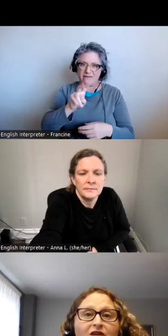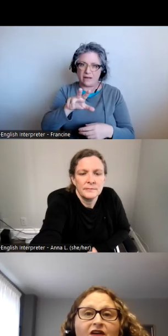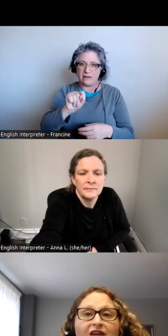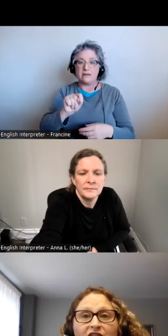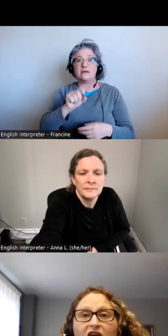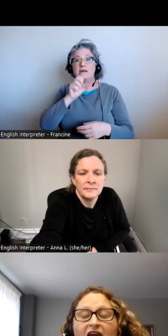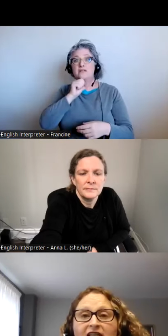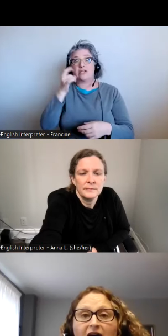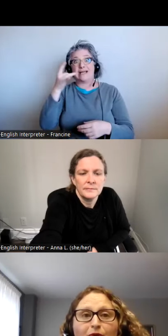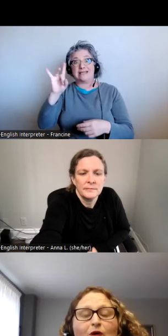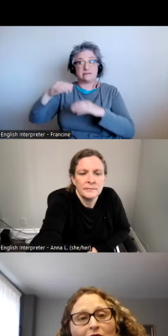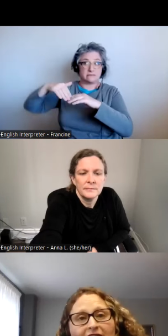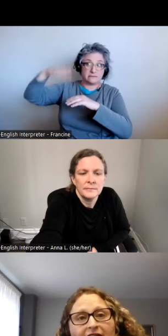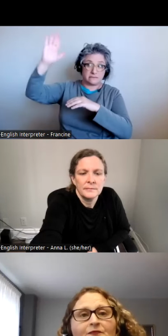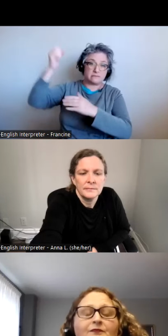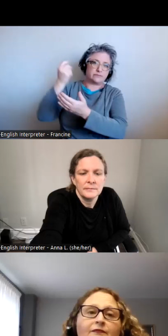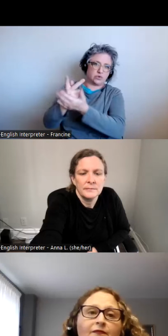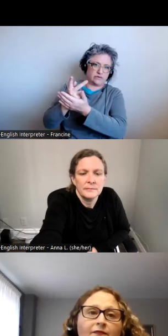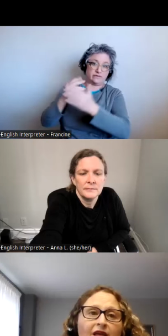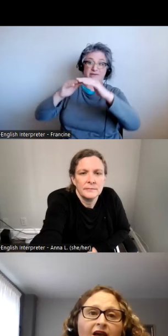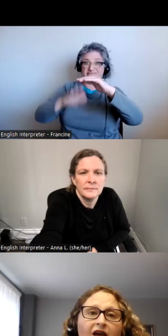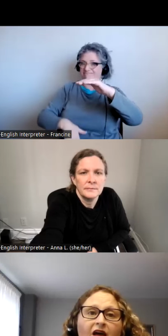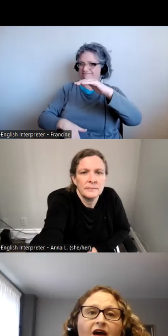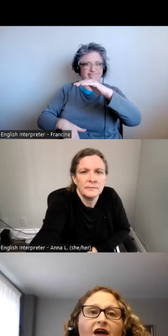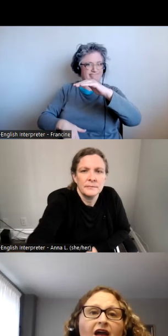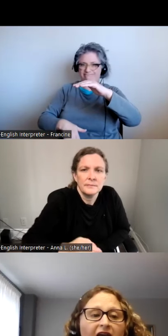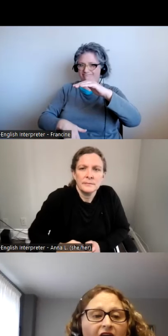strain of Covid and the omicron variant